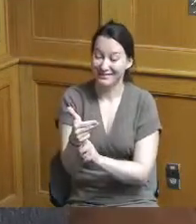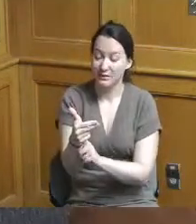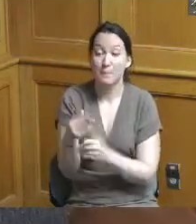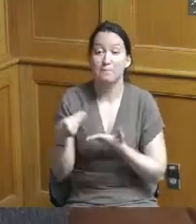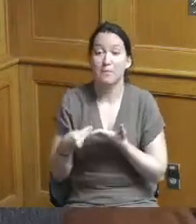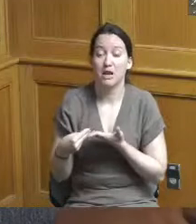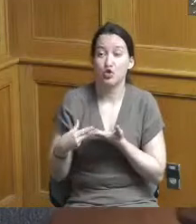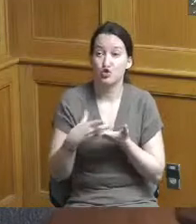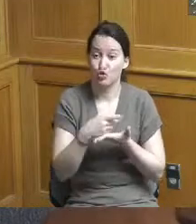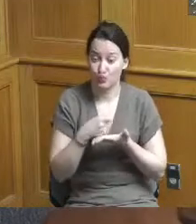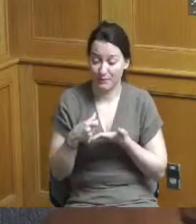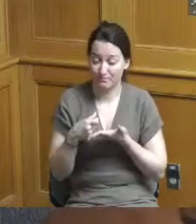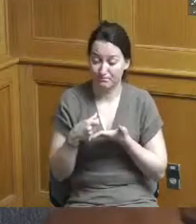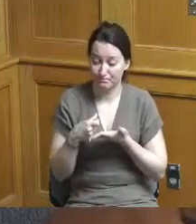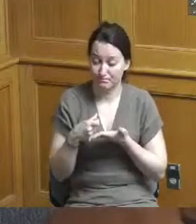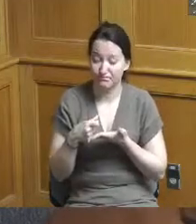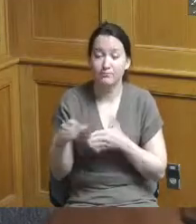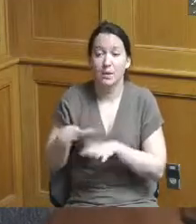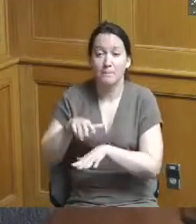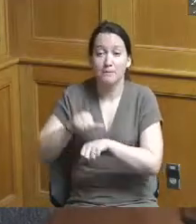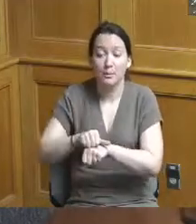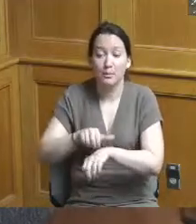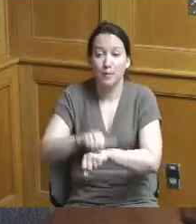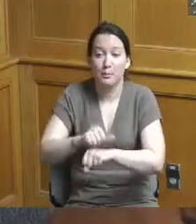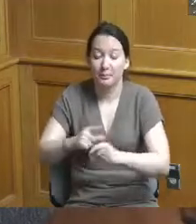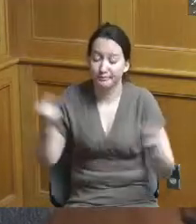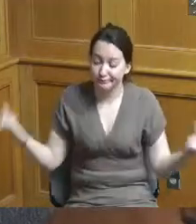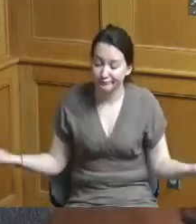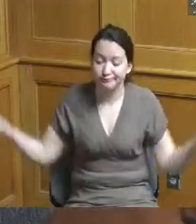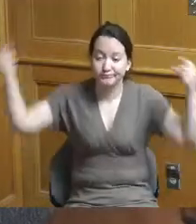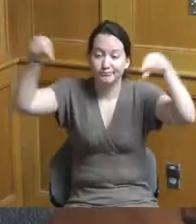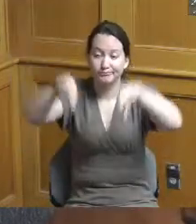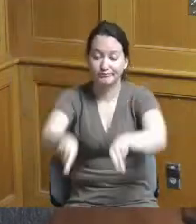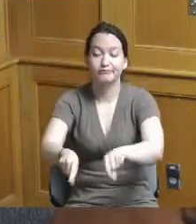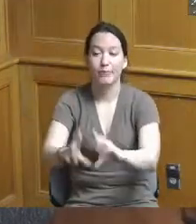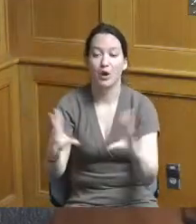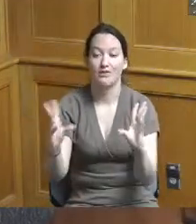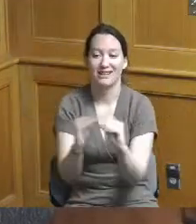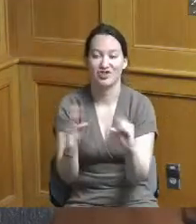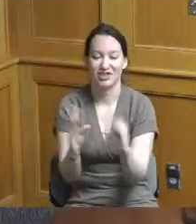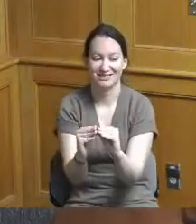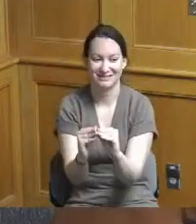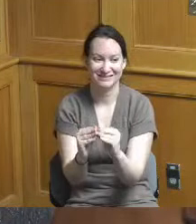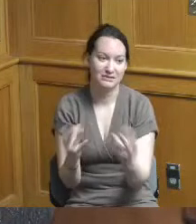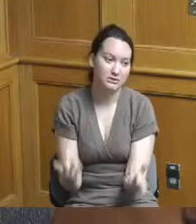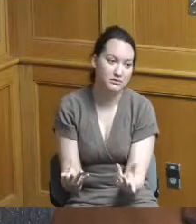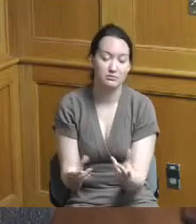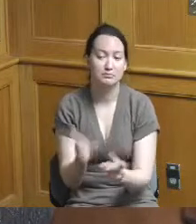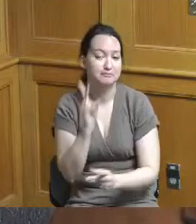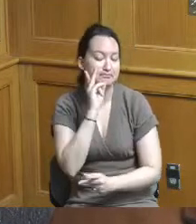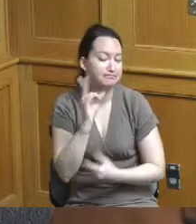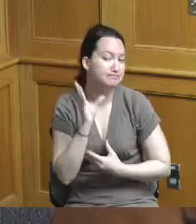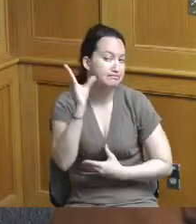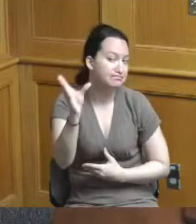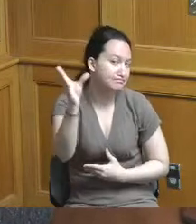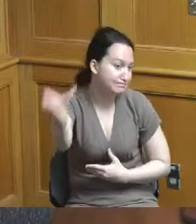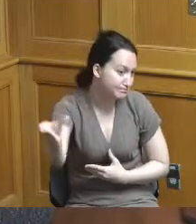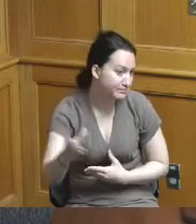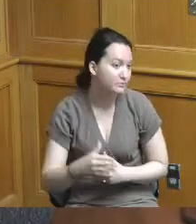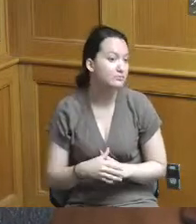money book some conventions and then we can look at something else down the road so I will have to